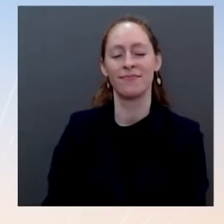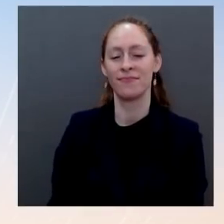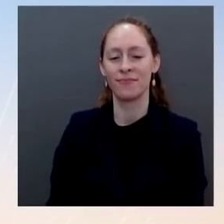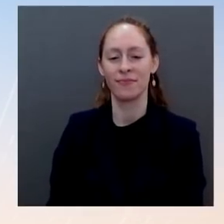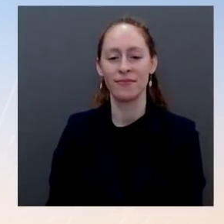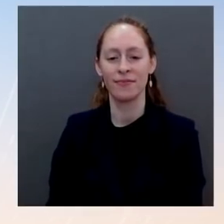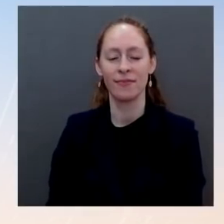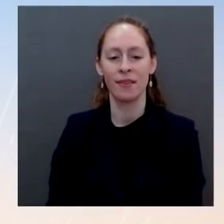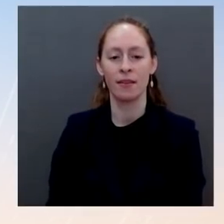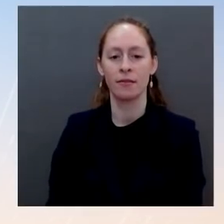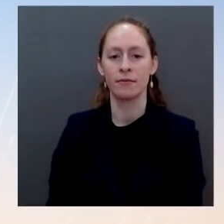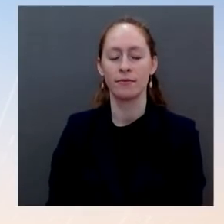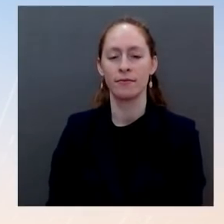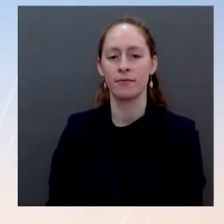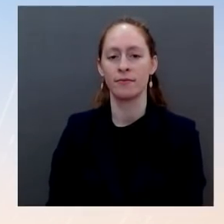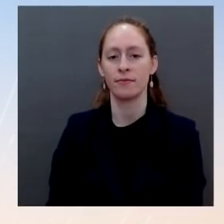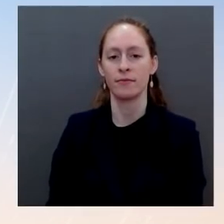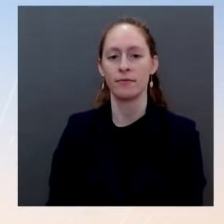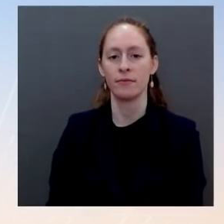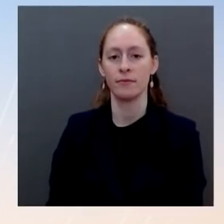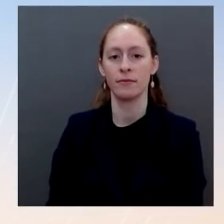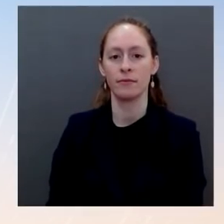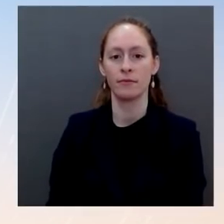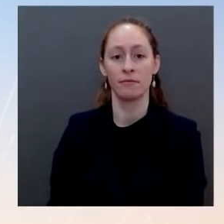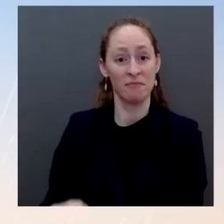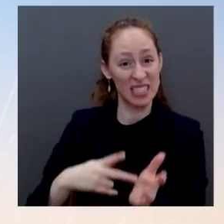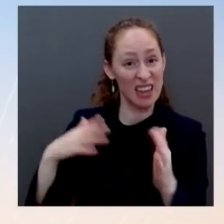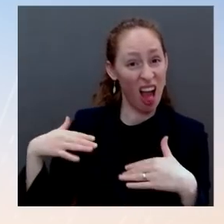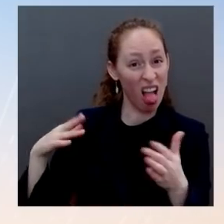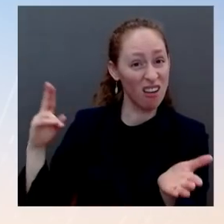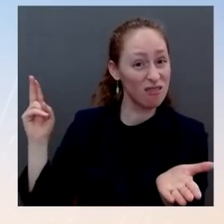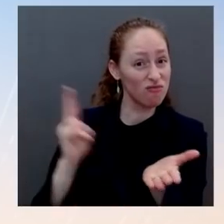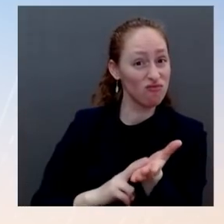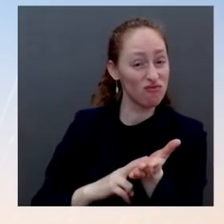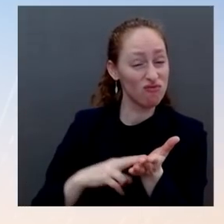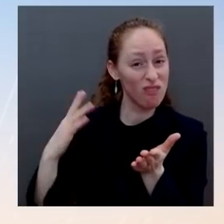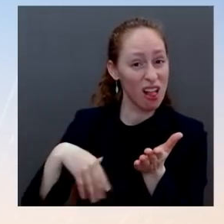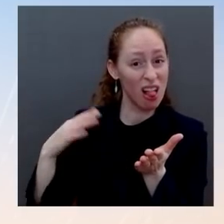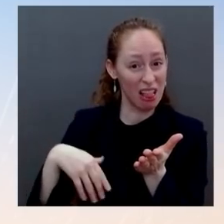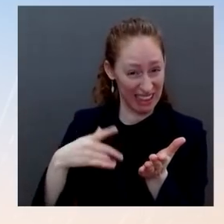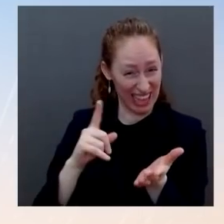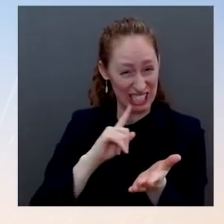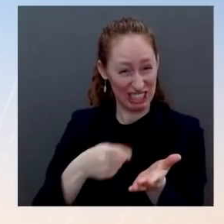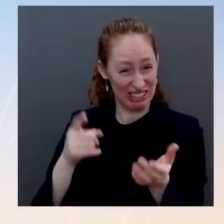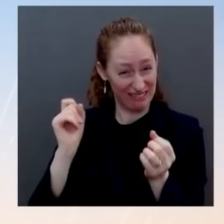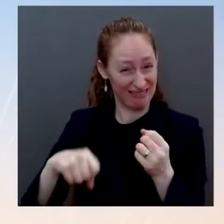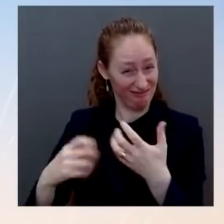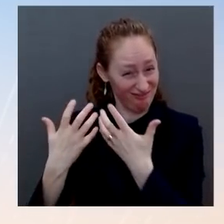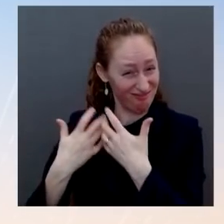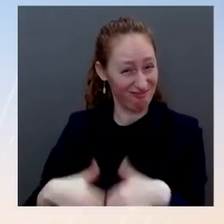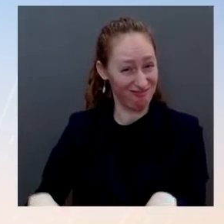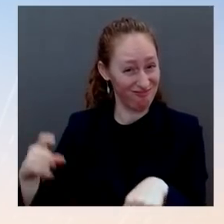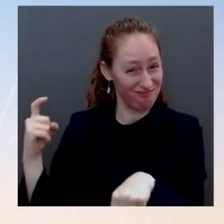that you'll be able to actually set up a website, ship them out, have them available by the end of the month, which is your, sort of, stated goal?